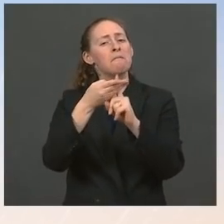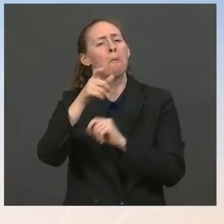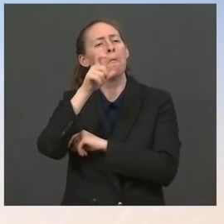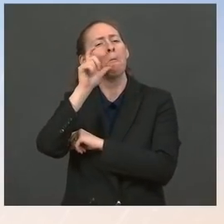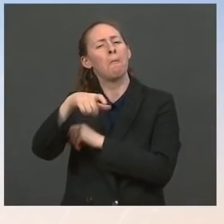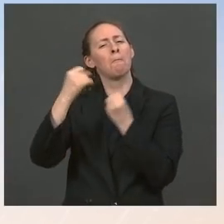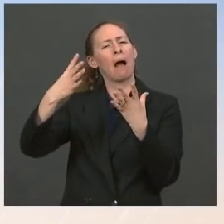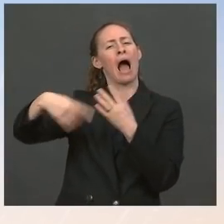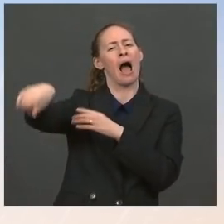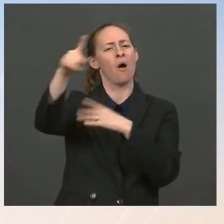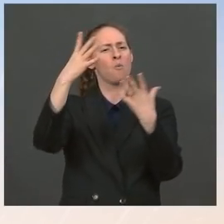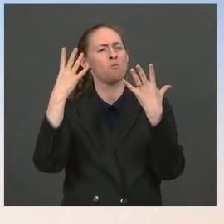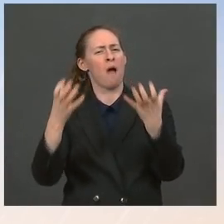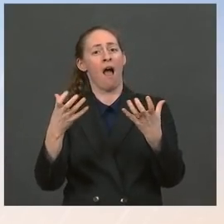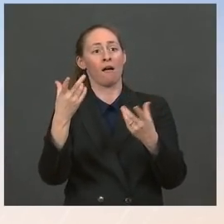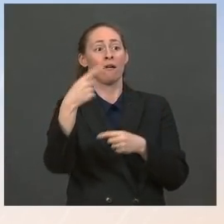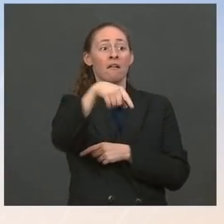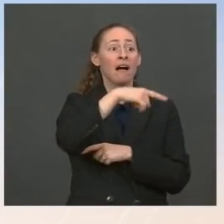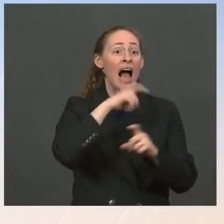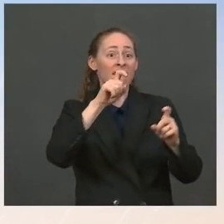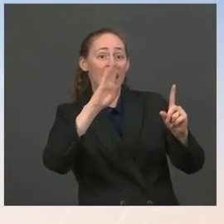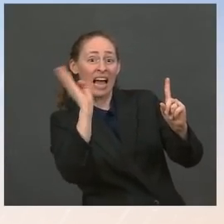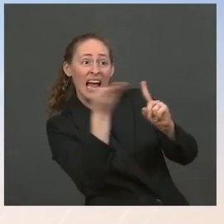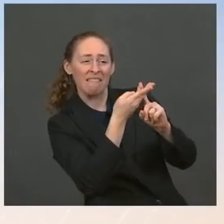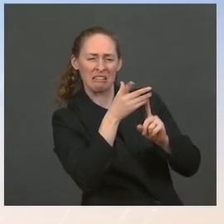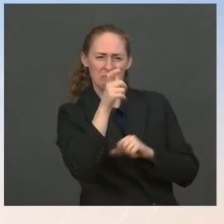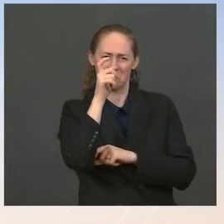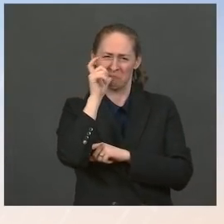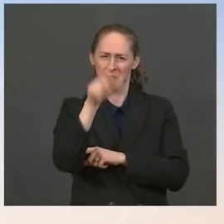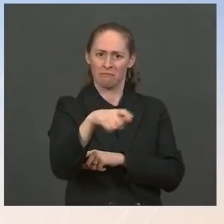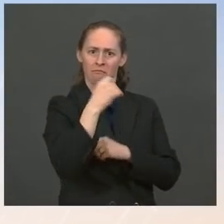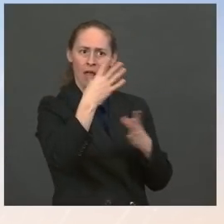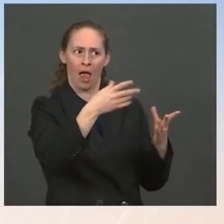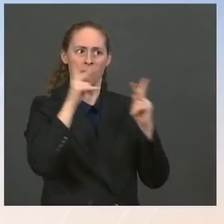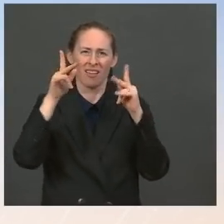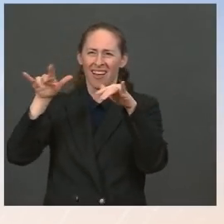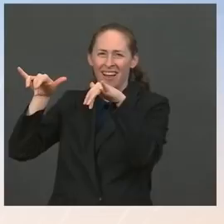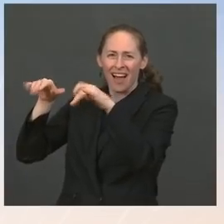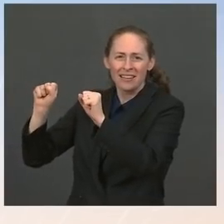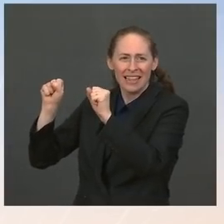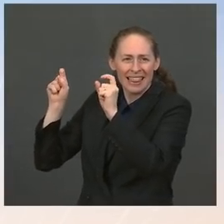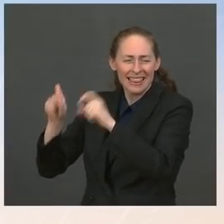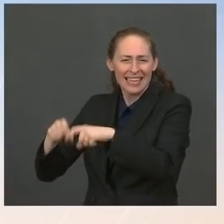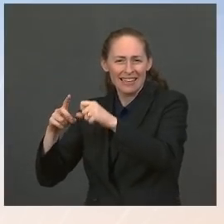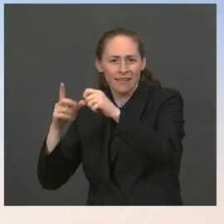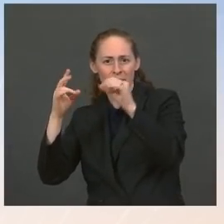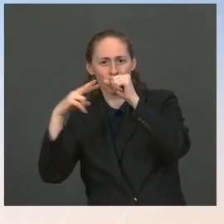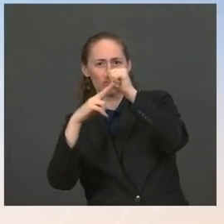or that their airport needed an upgrade or that their ports needed investment. They've been trying to get Washington to catch up to them.